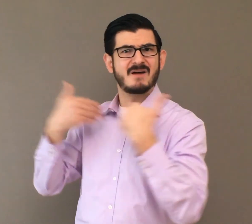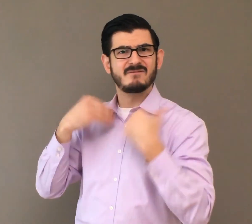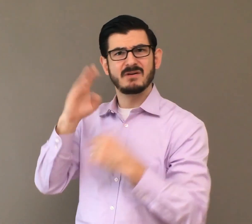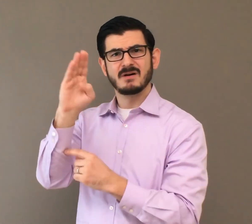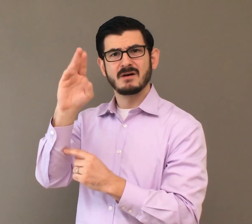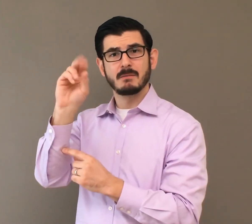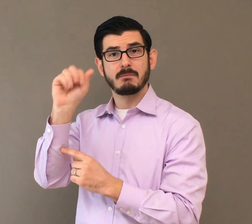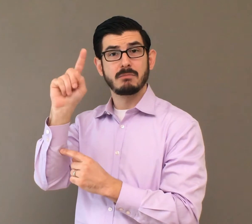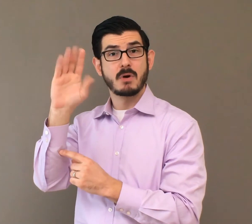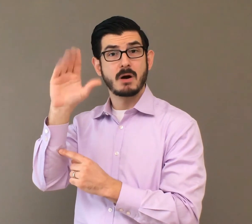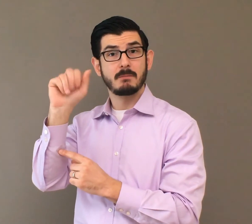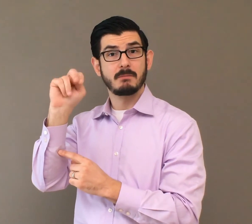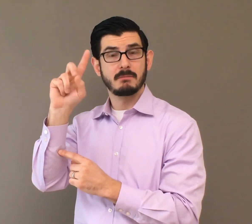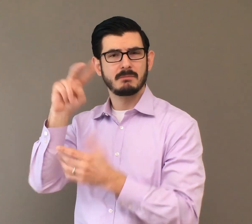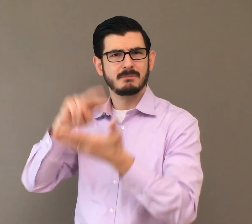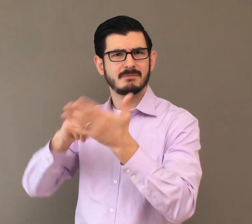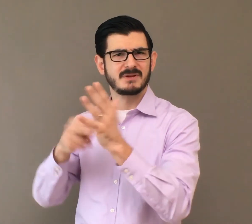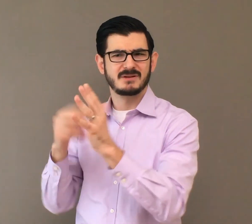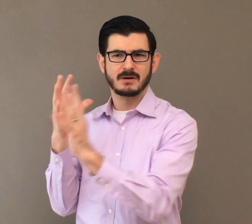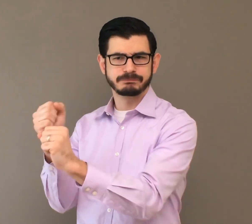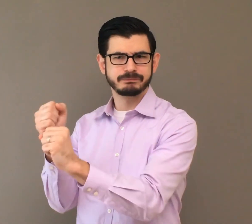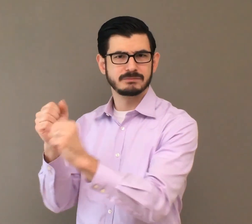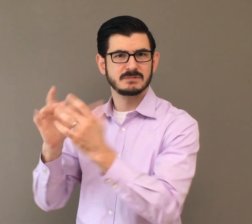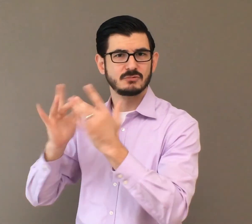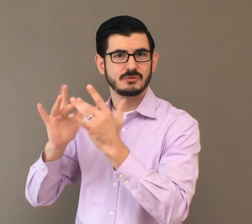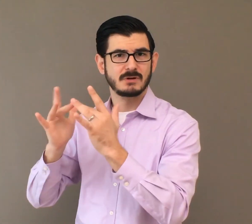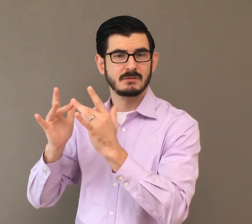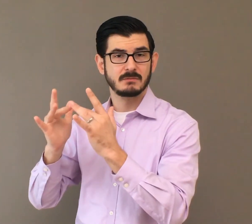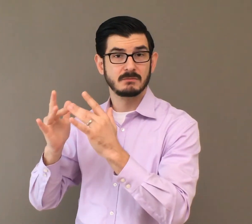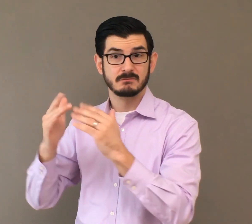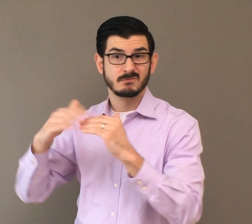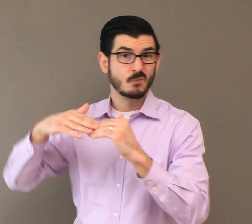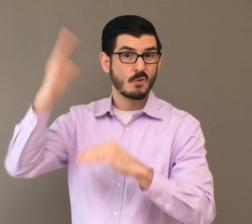one ISP offering broadband service.